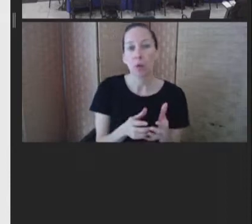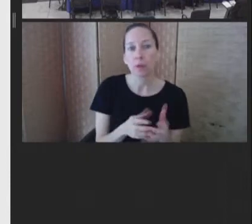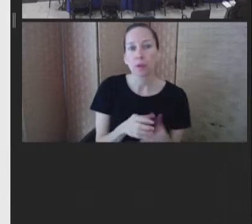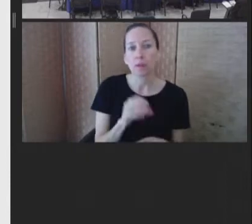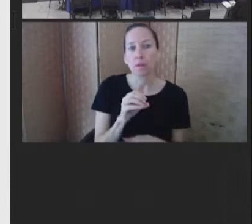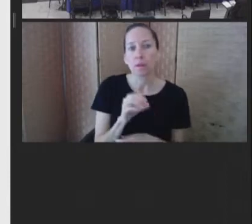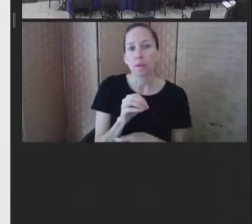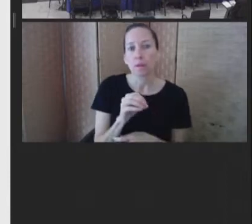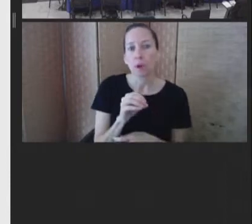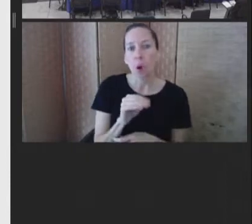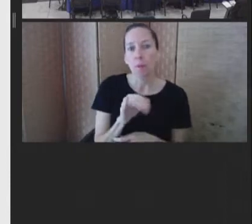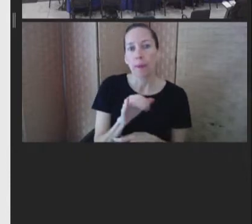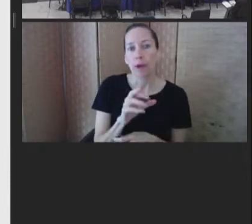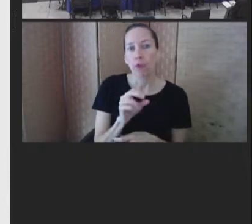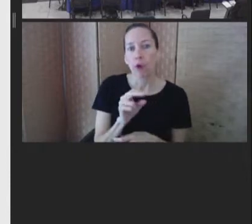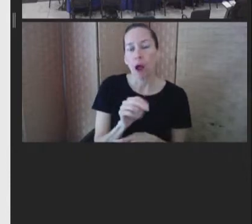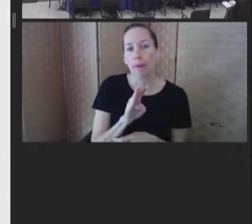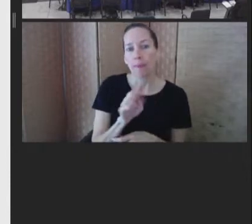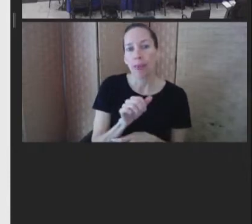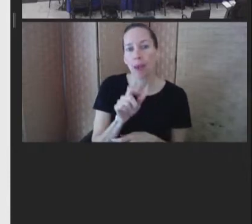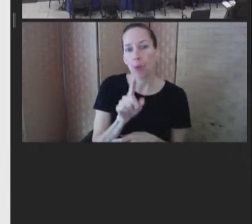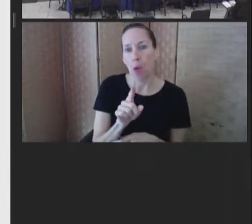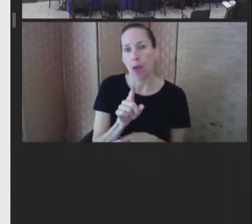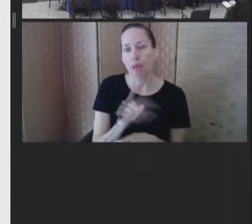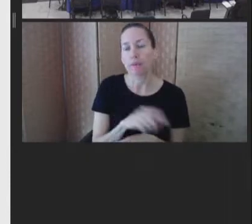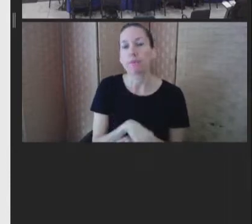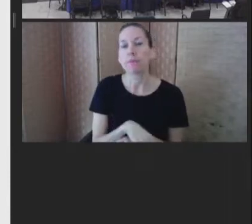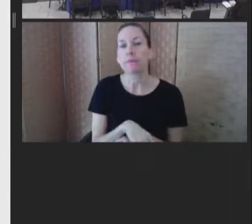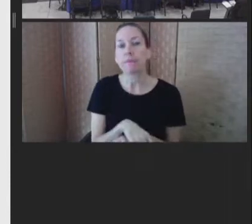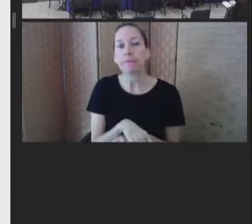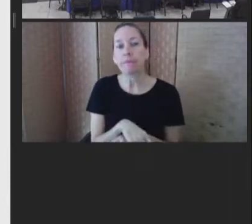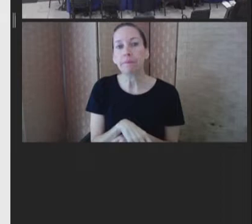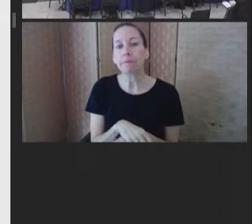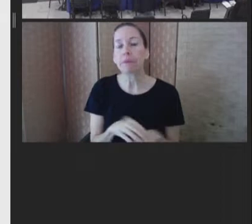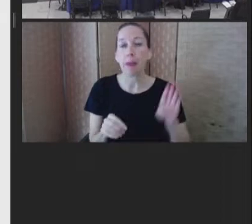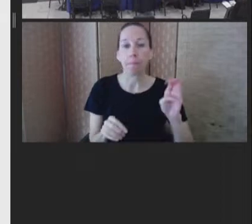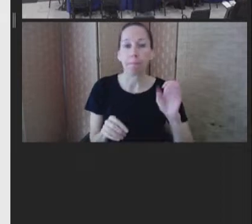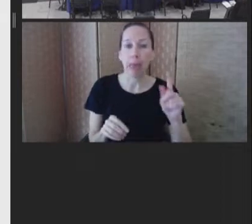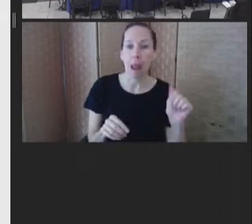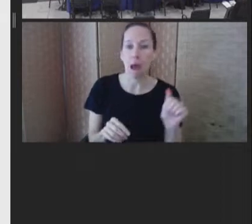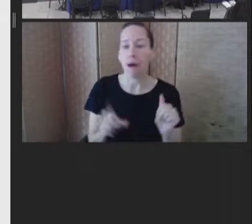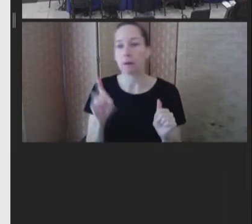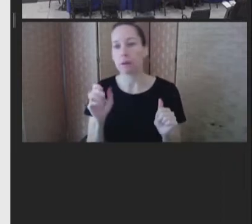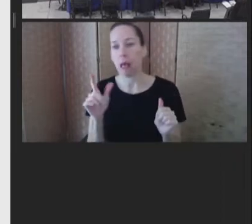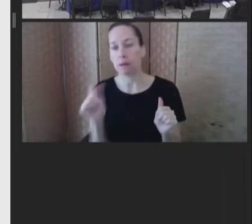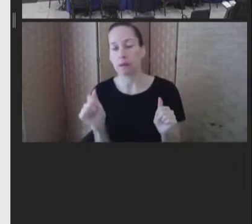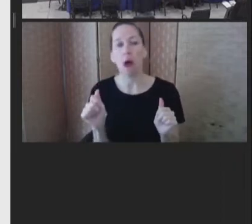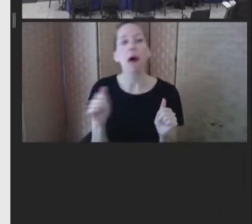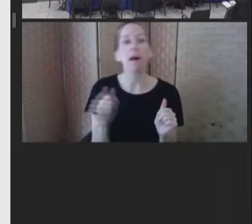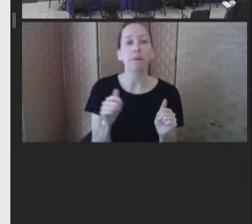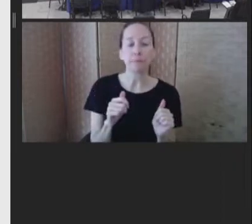So, we combined them also to present the day-15 data. So, here you can see at day 15,